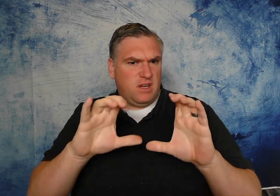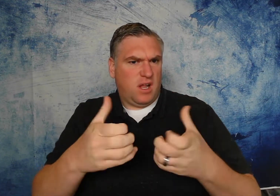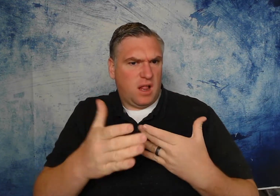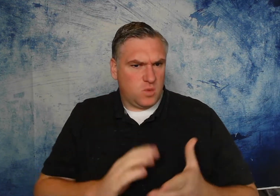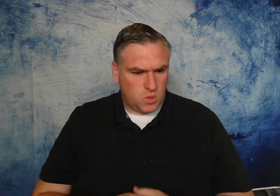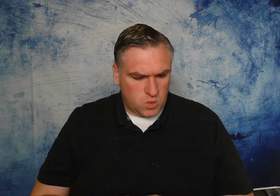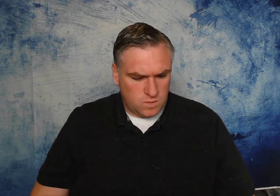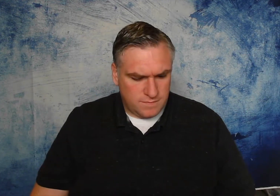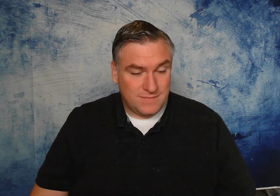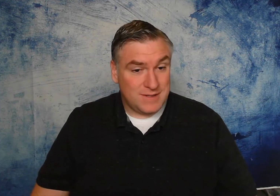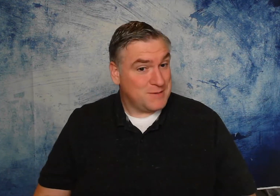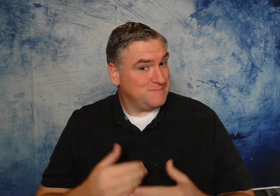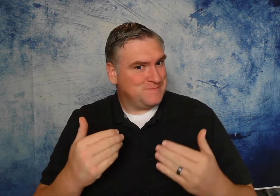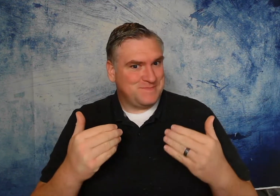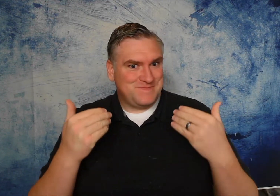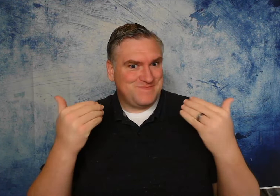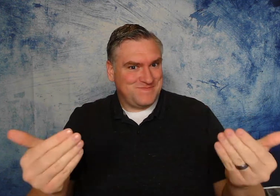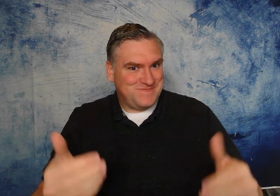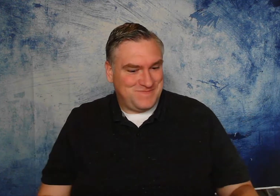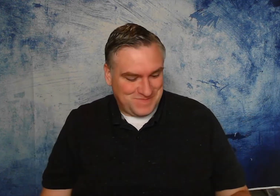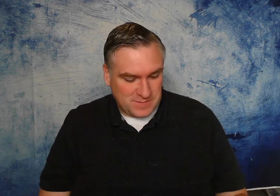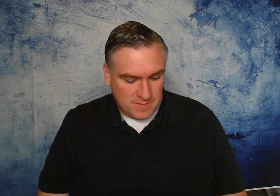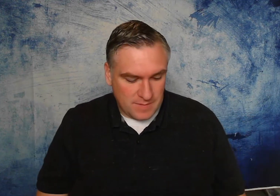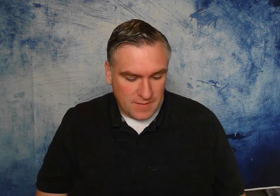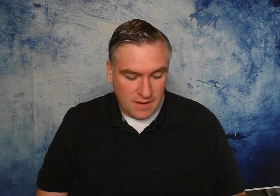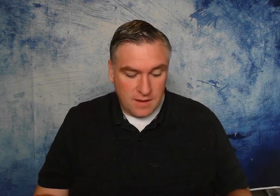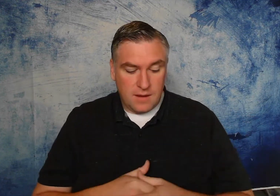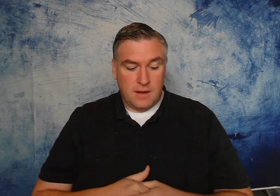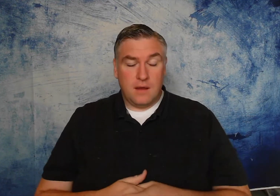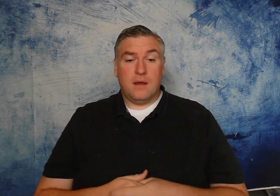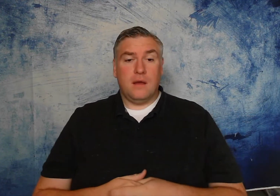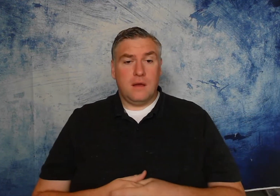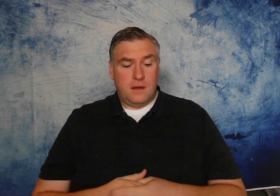the deaf and hard of hearing classroom, so we're going to go ahead with her research.